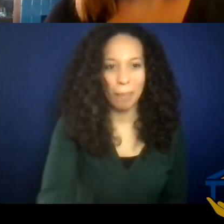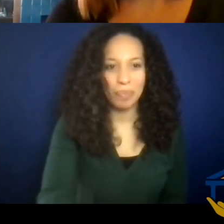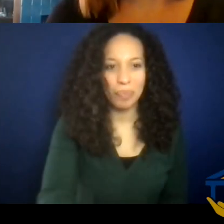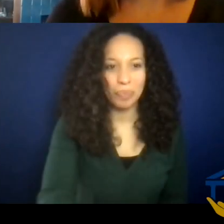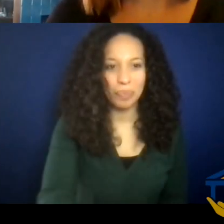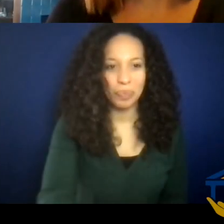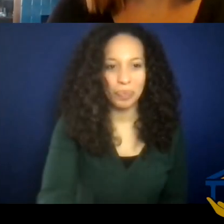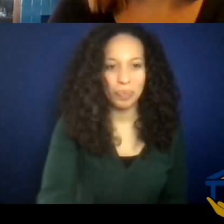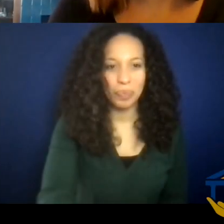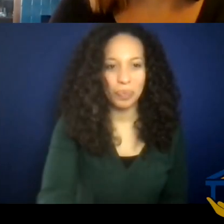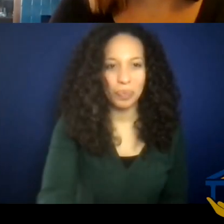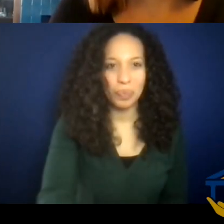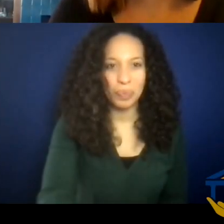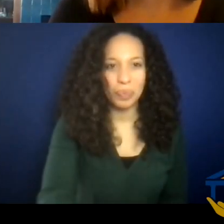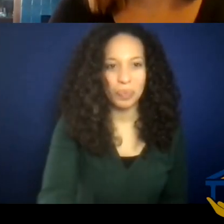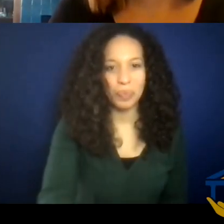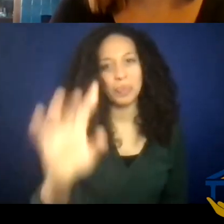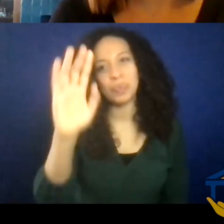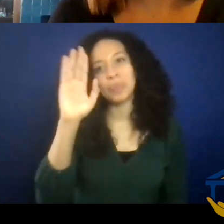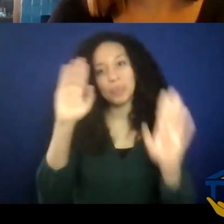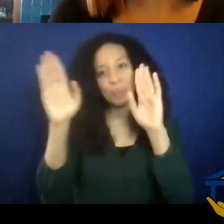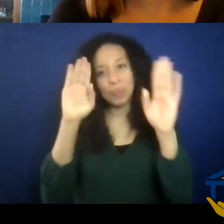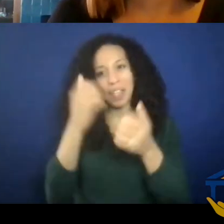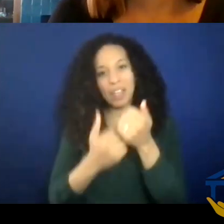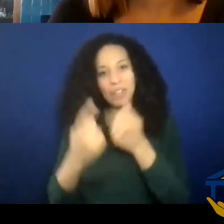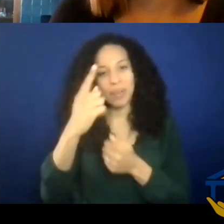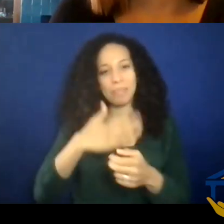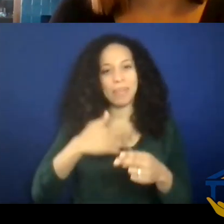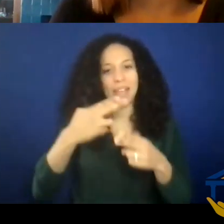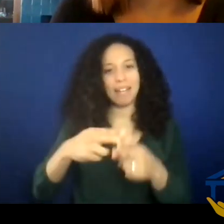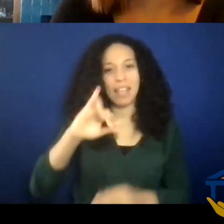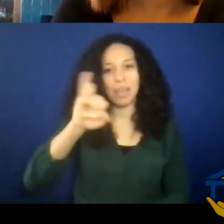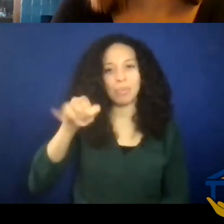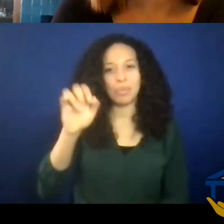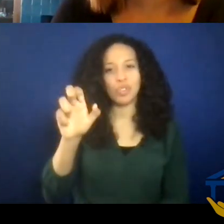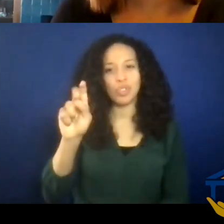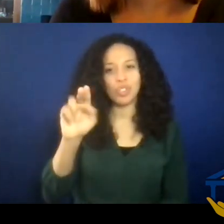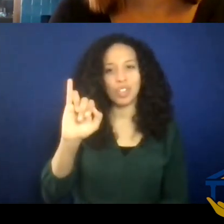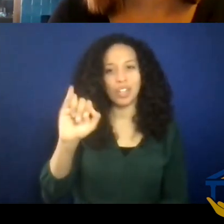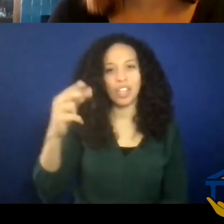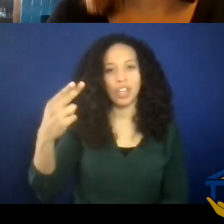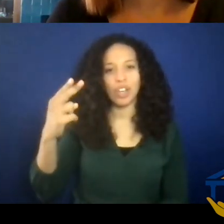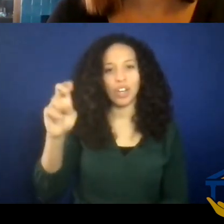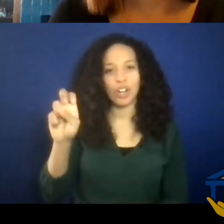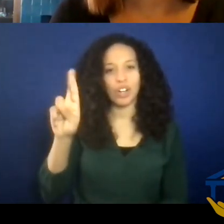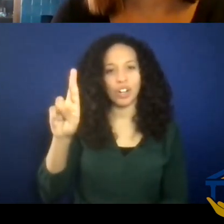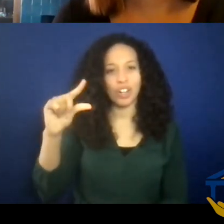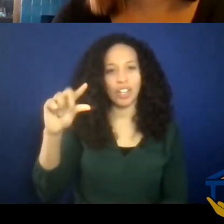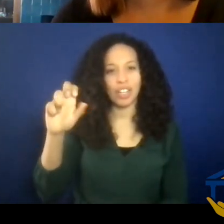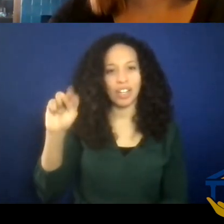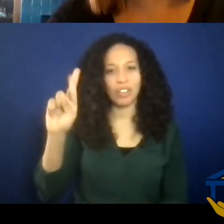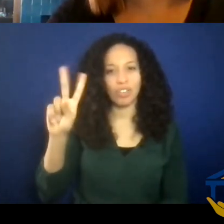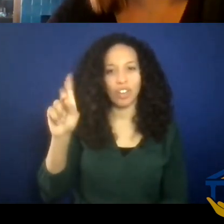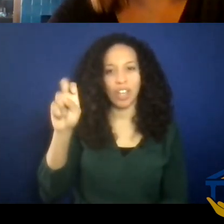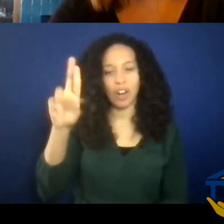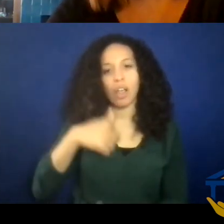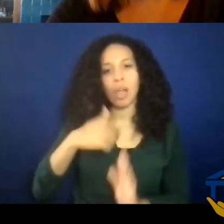Hi, everyone. My name is Jeni Hergenreder. I am an attorney at Disability Rights Pennsylvania.